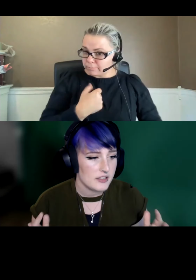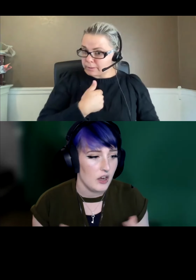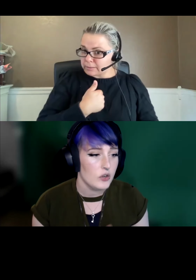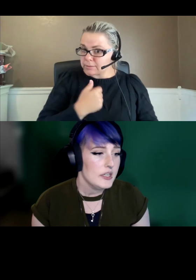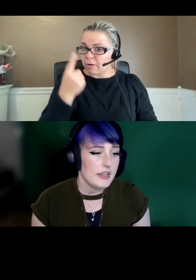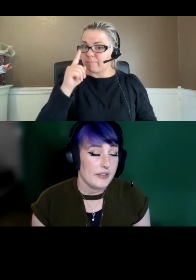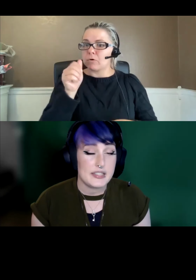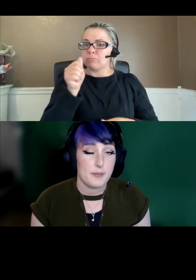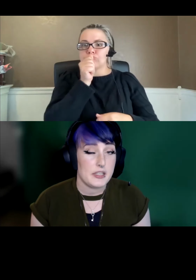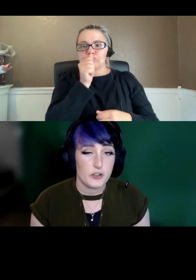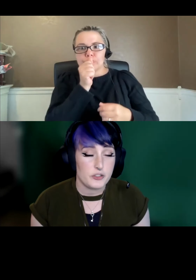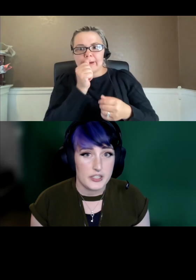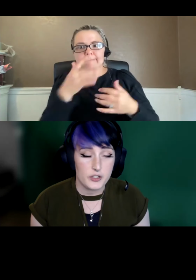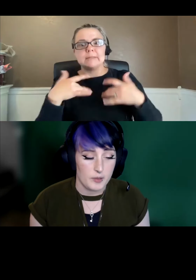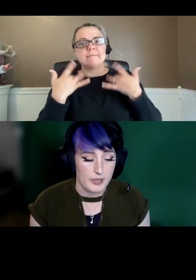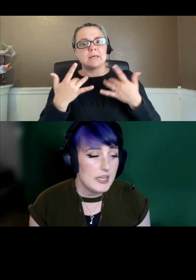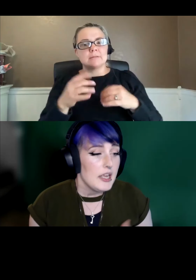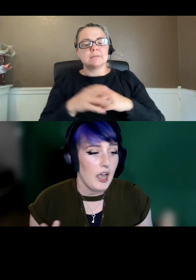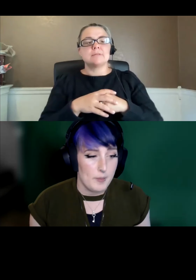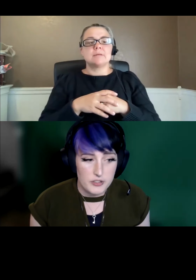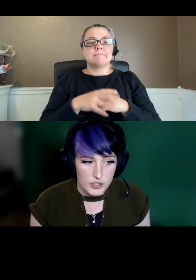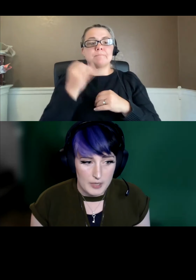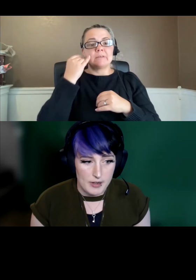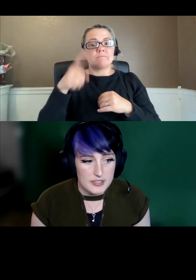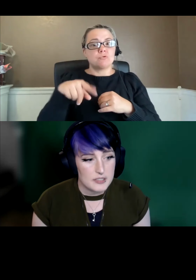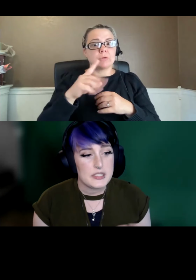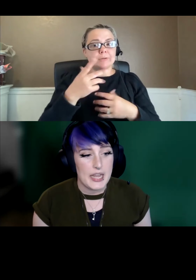that, so if that's something you're interested in your company. I also talk about accessible design